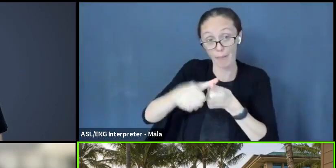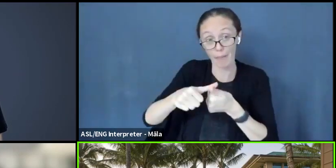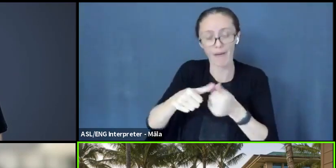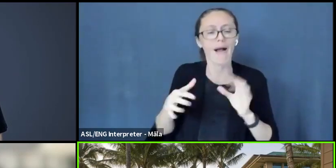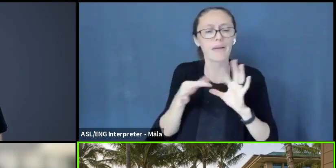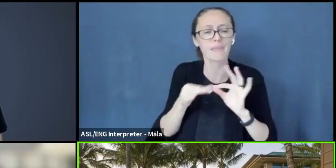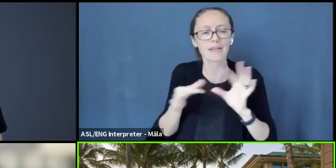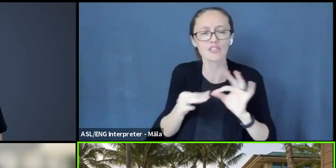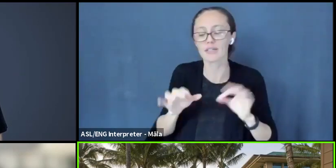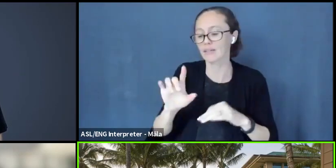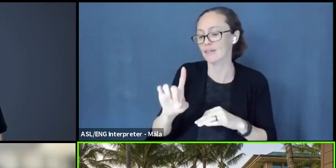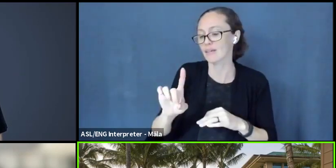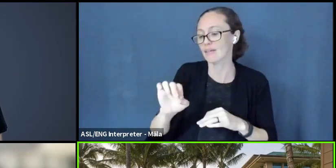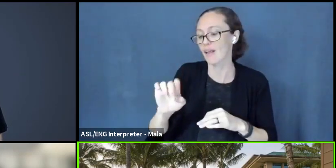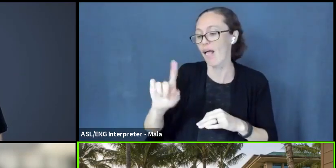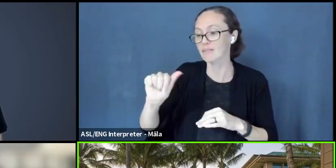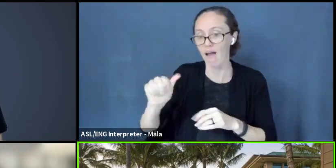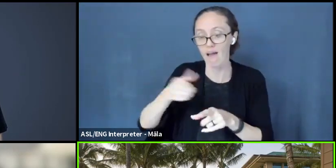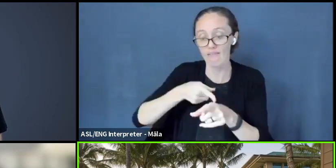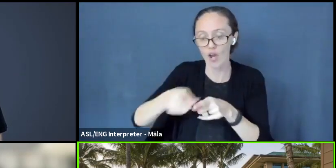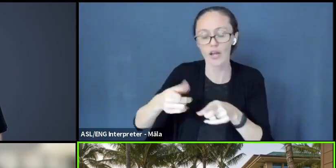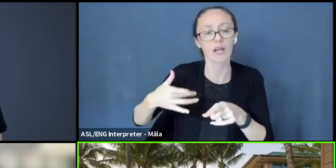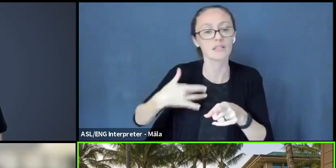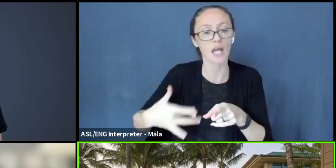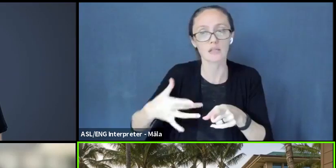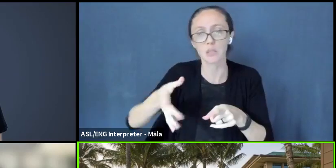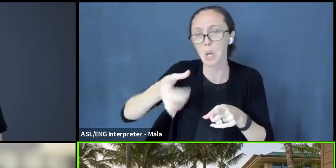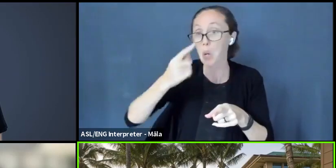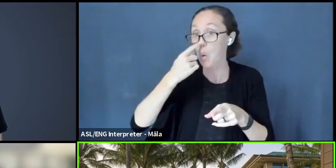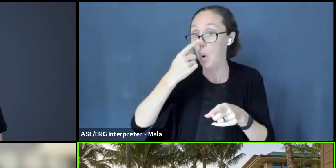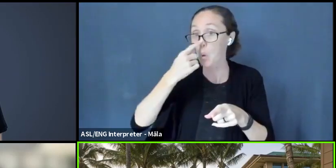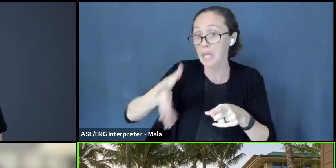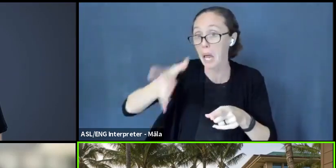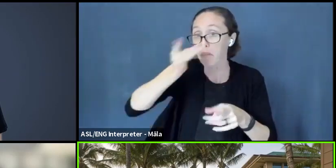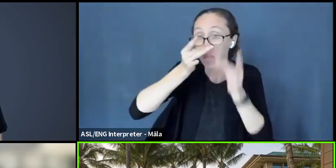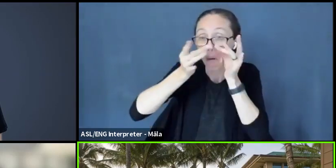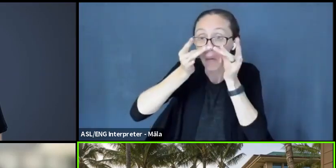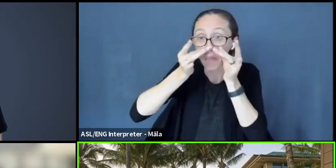And it reproduces at a much higher amount.